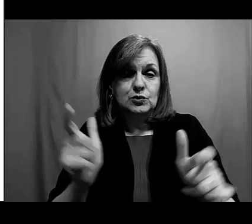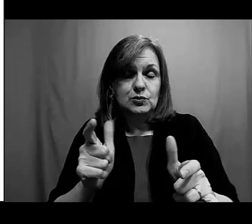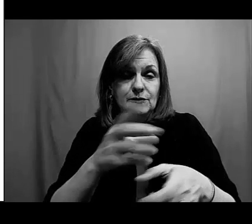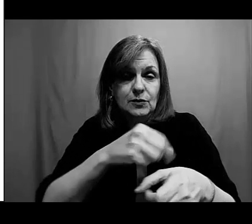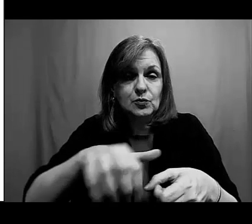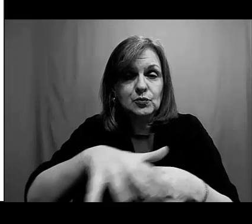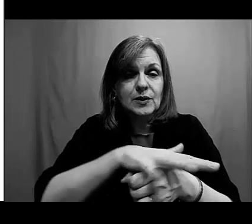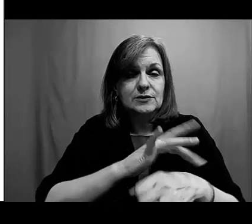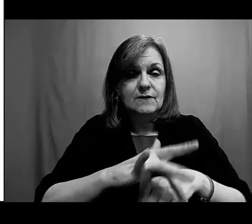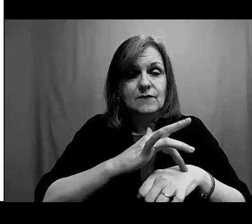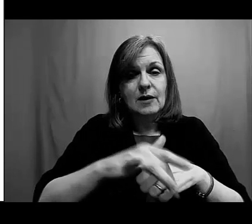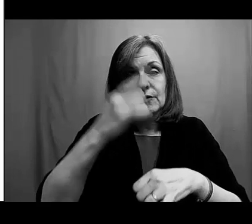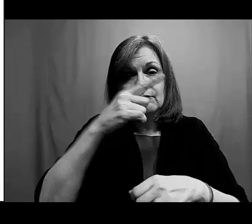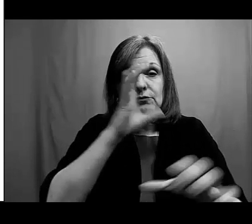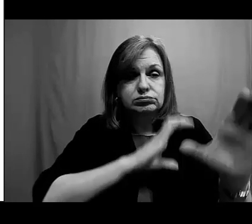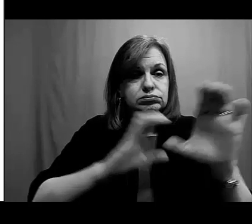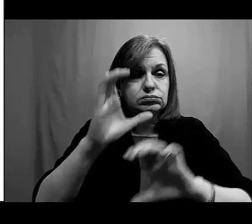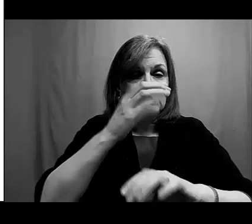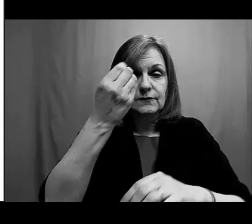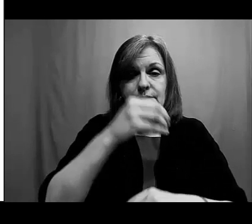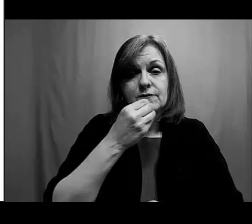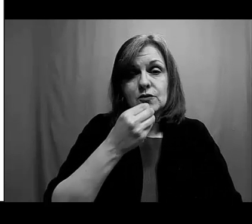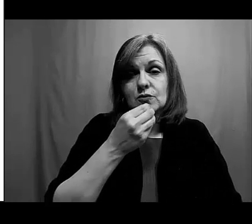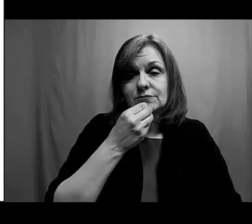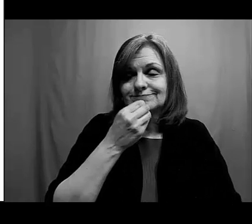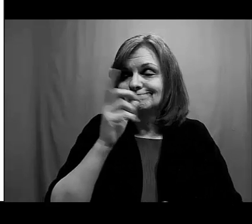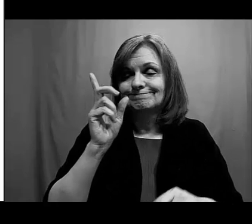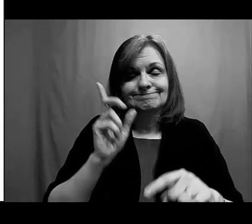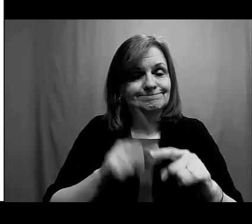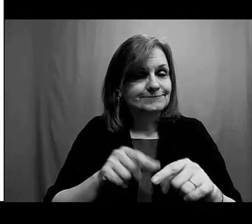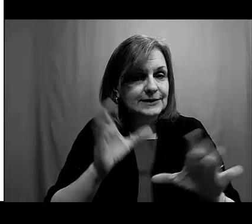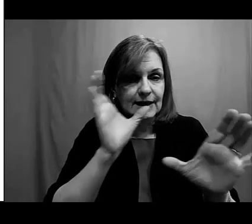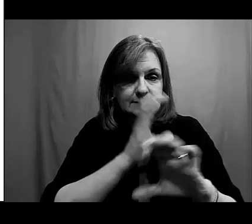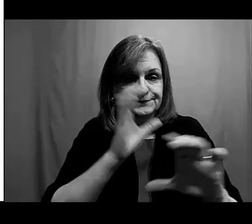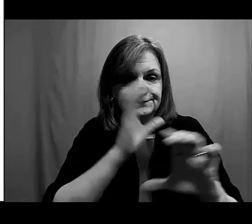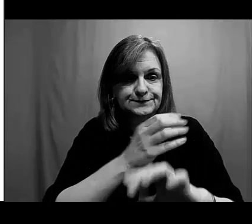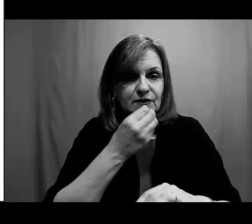successfully they may not have the same number of offspring